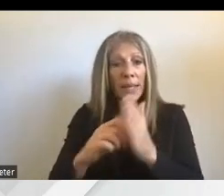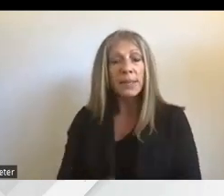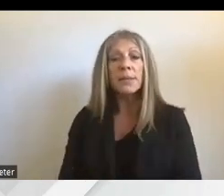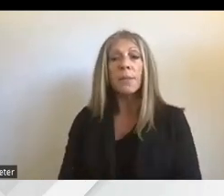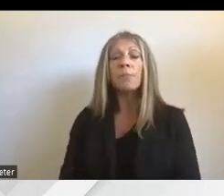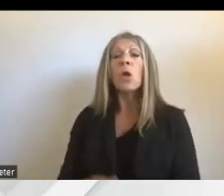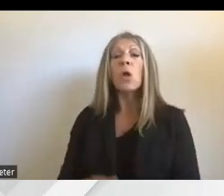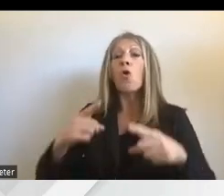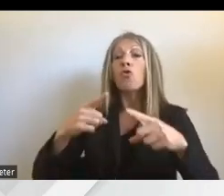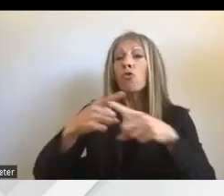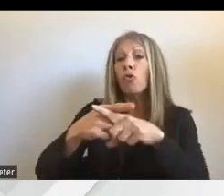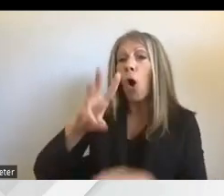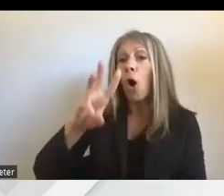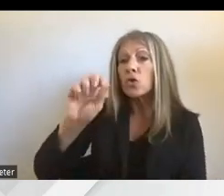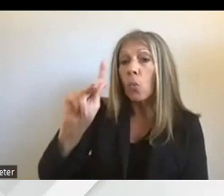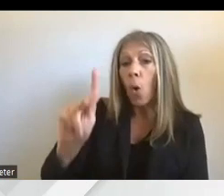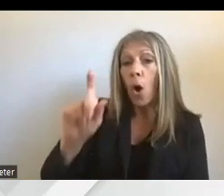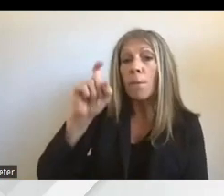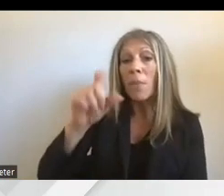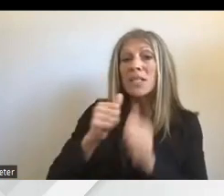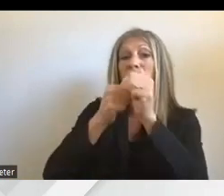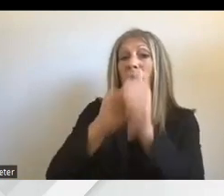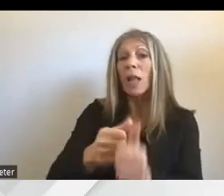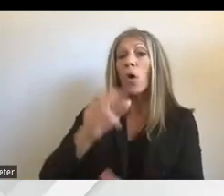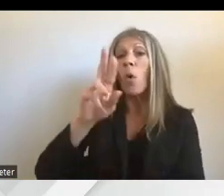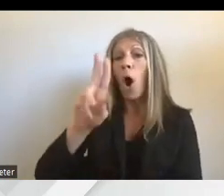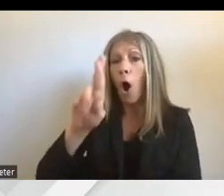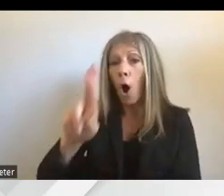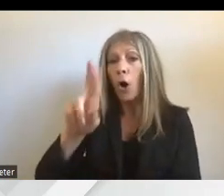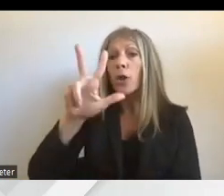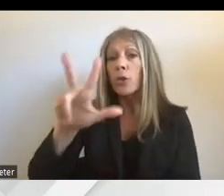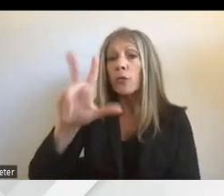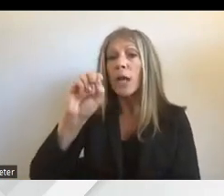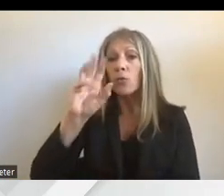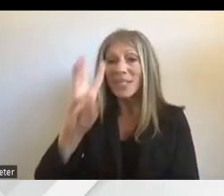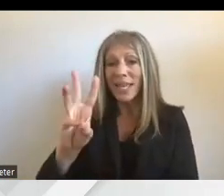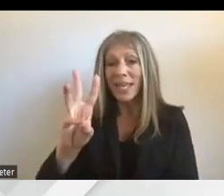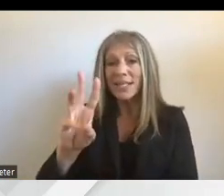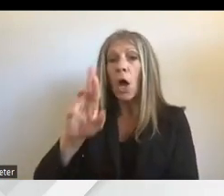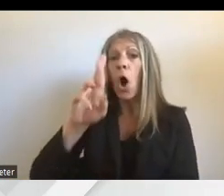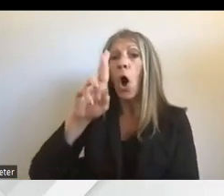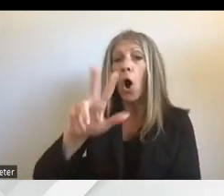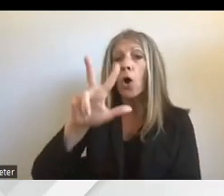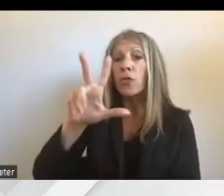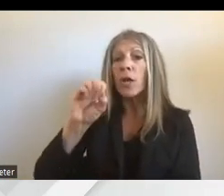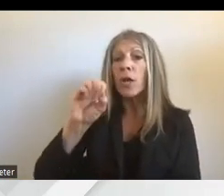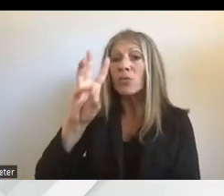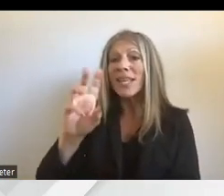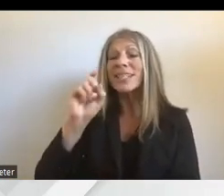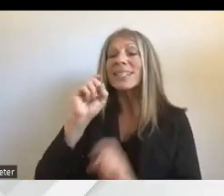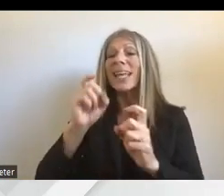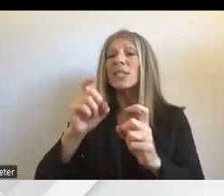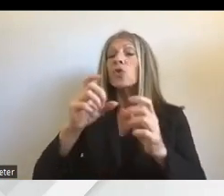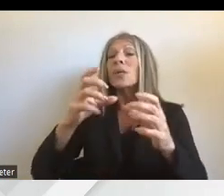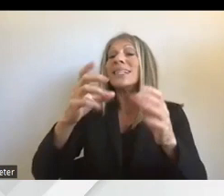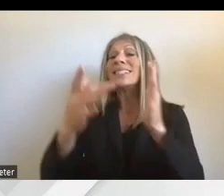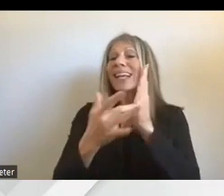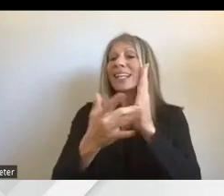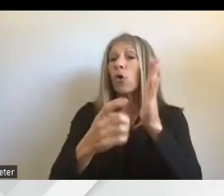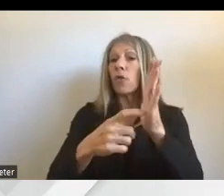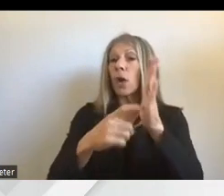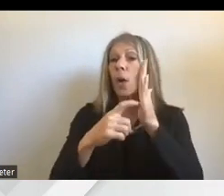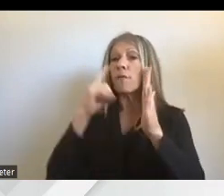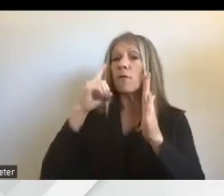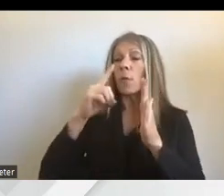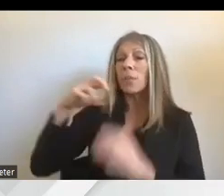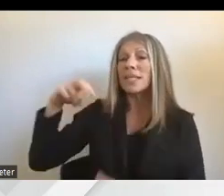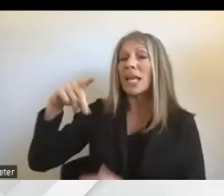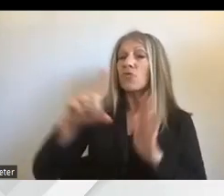Crosswalks must comply with R306 .R306 gets you technical requirements for pedestrian signals